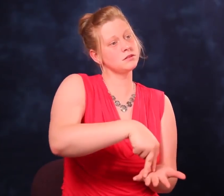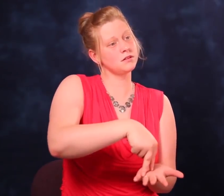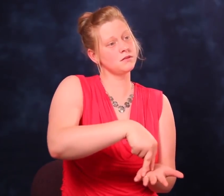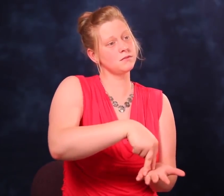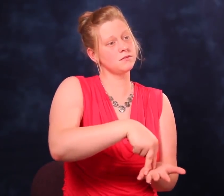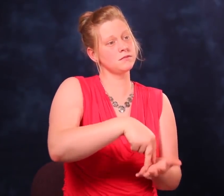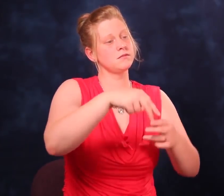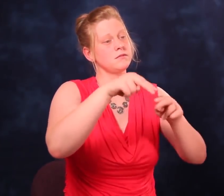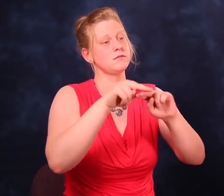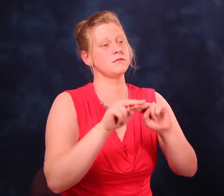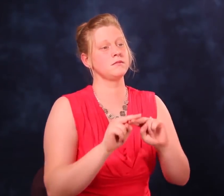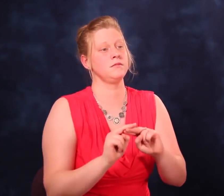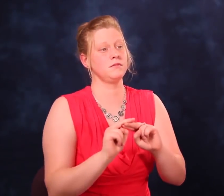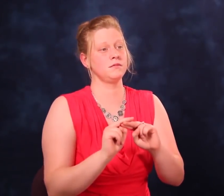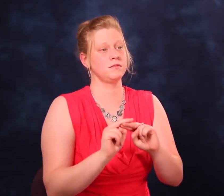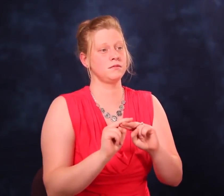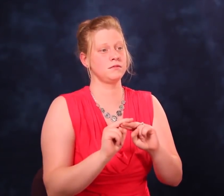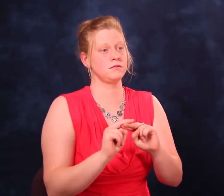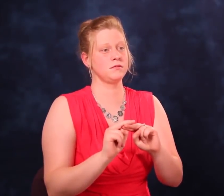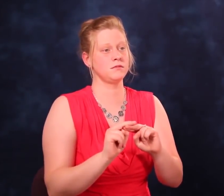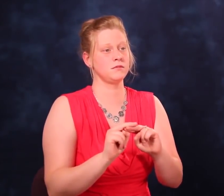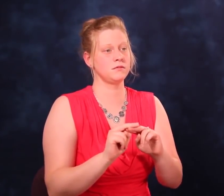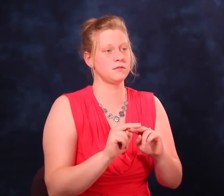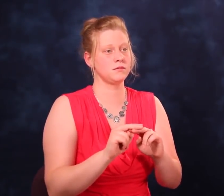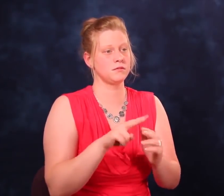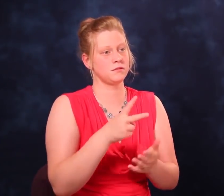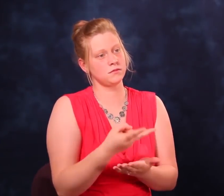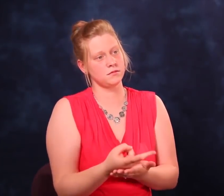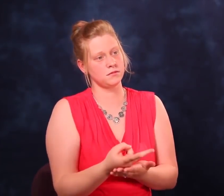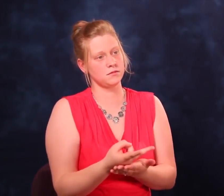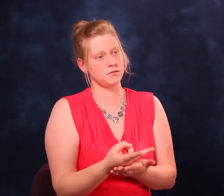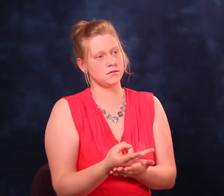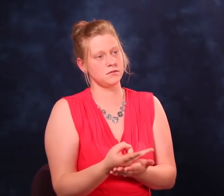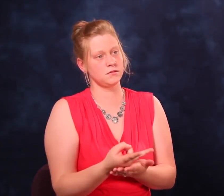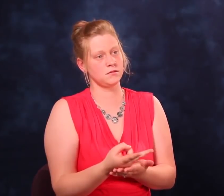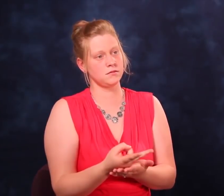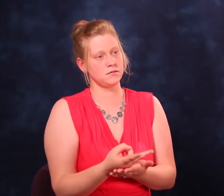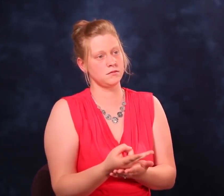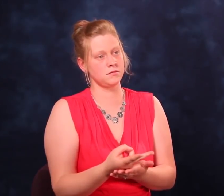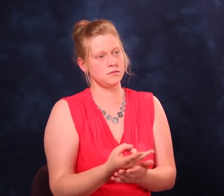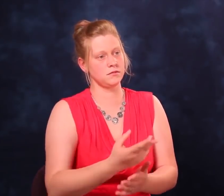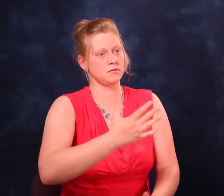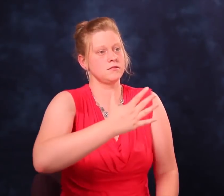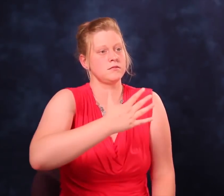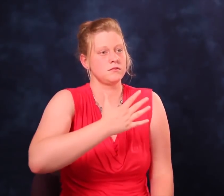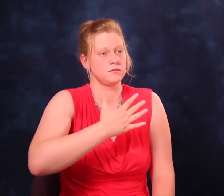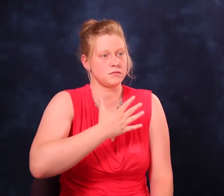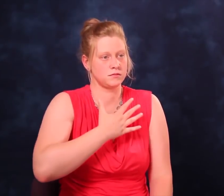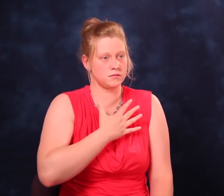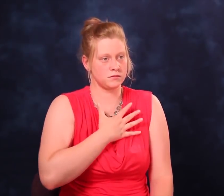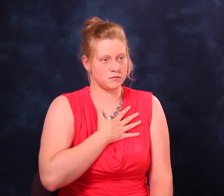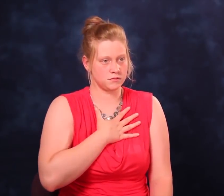Stand up. Sit down. Lie down.